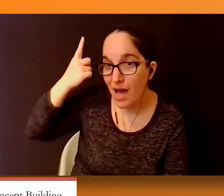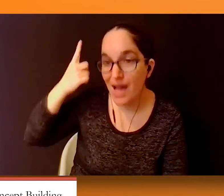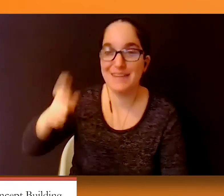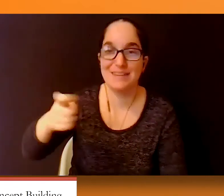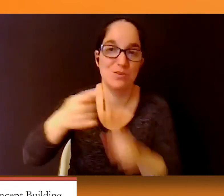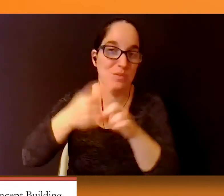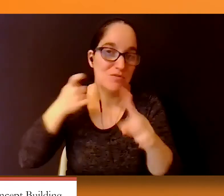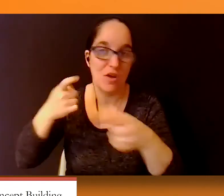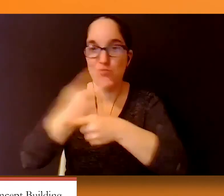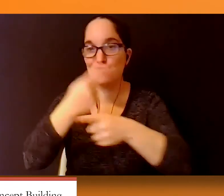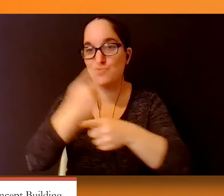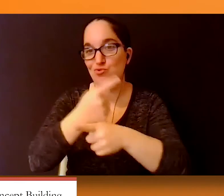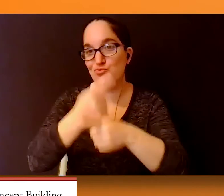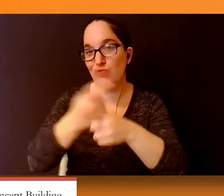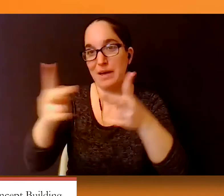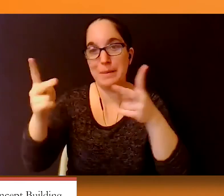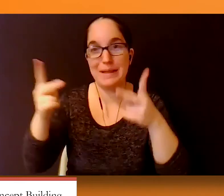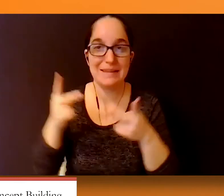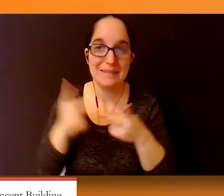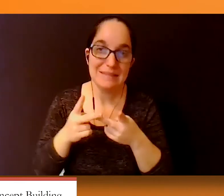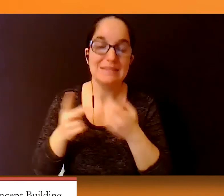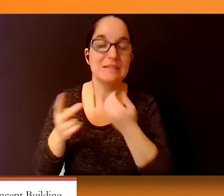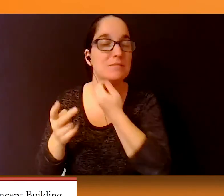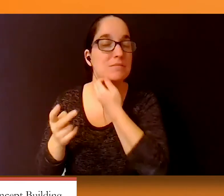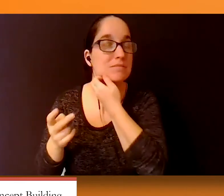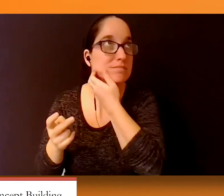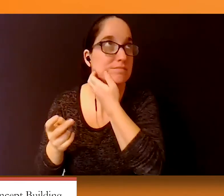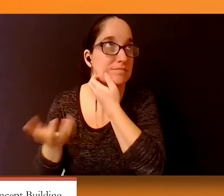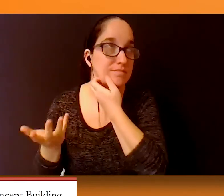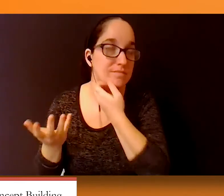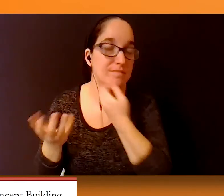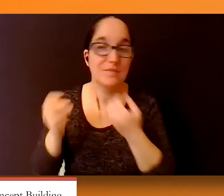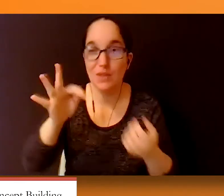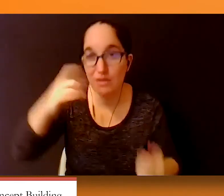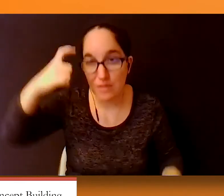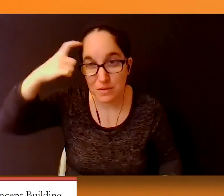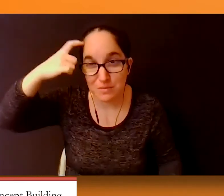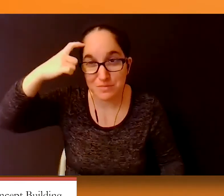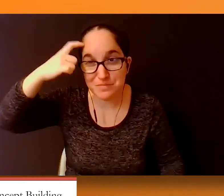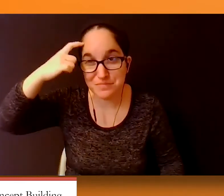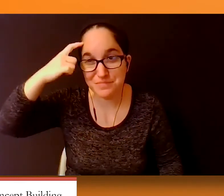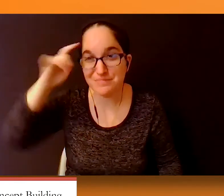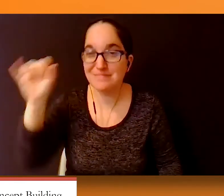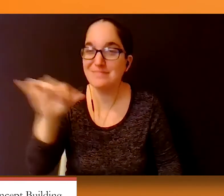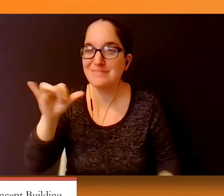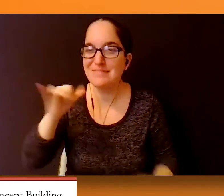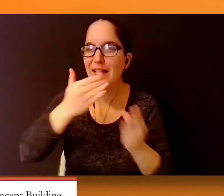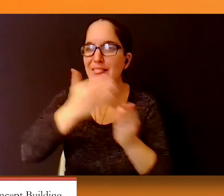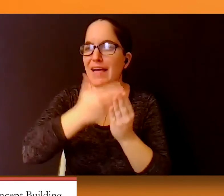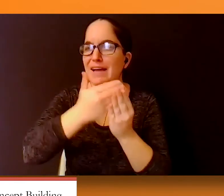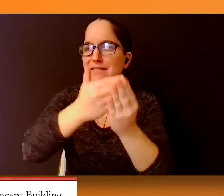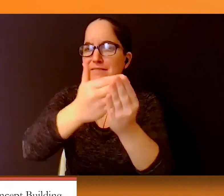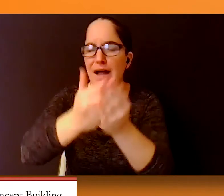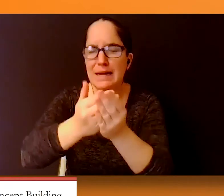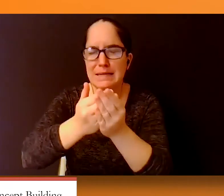we need him to be pulling it from the right place. It needs to come from, you know, the-- if you think about their brain as a file cabinet,